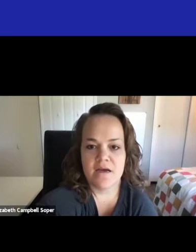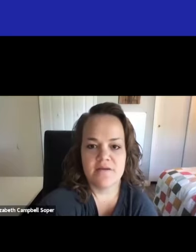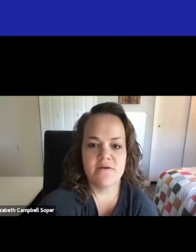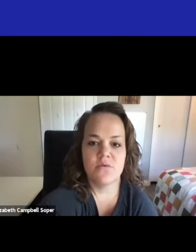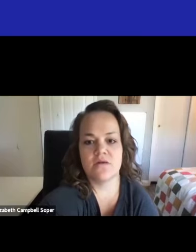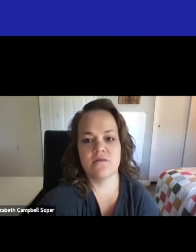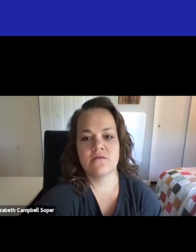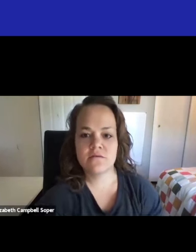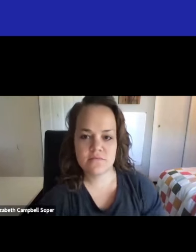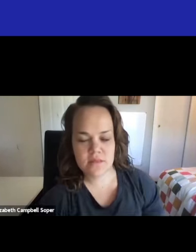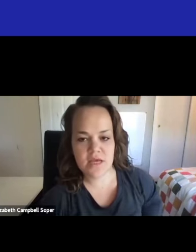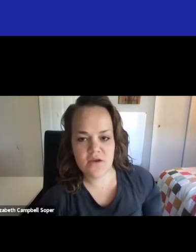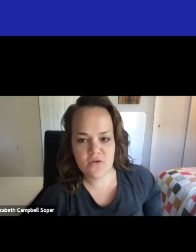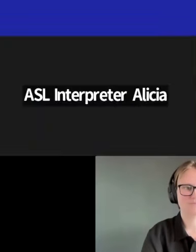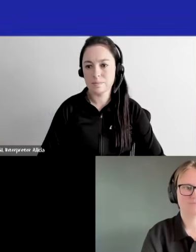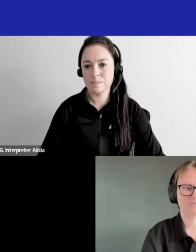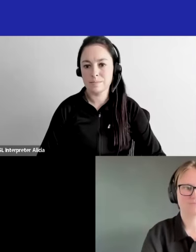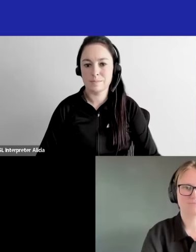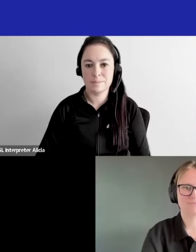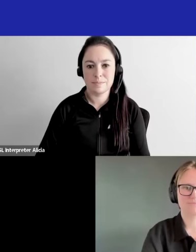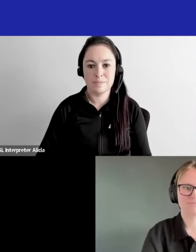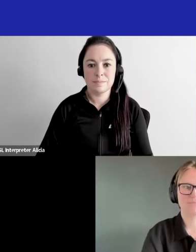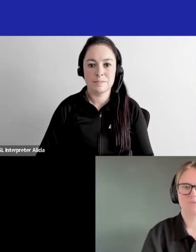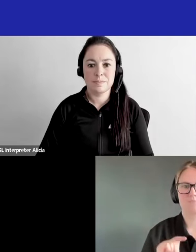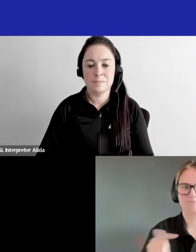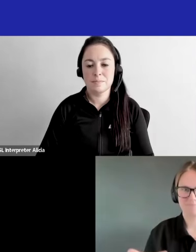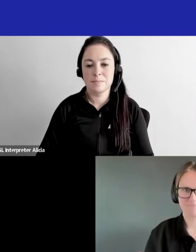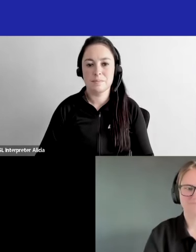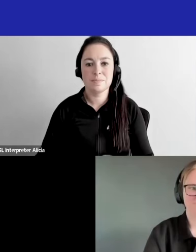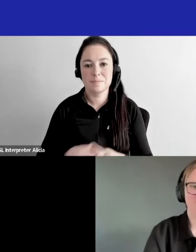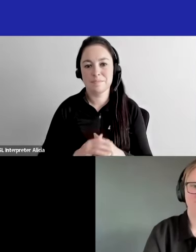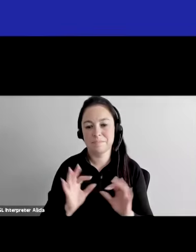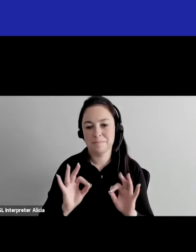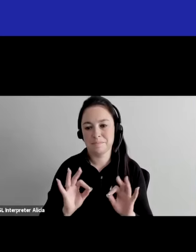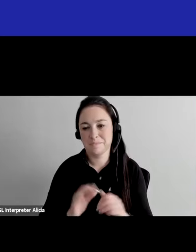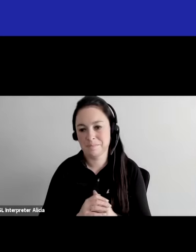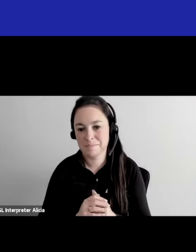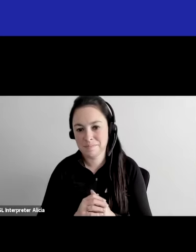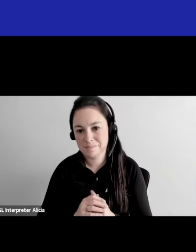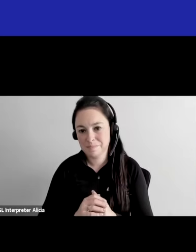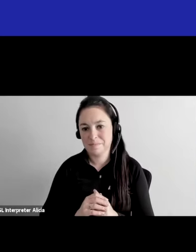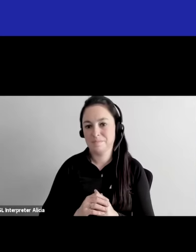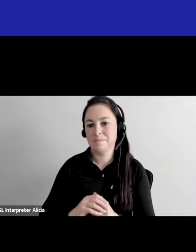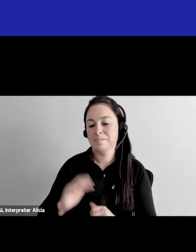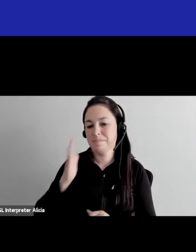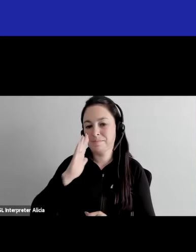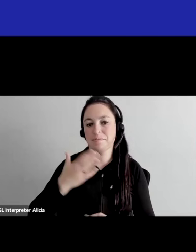Hi, everyone. Thank you, Nicole. My name is Elizabeth Campbell Soper.